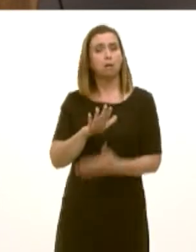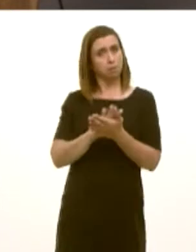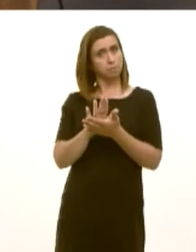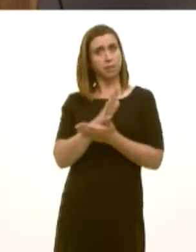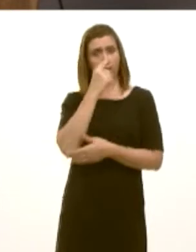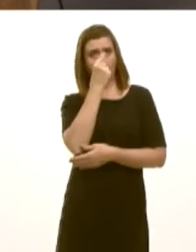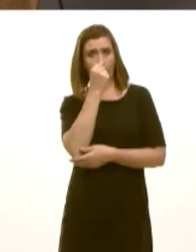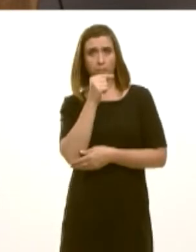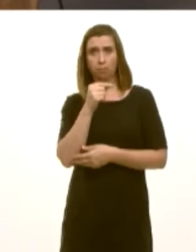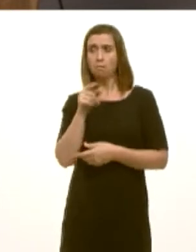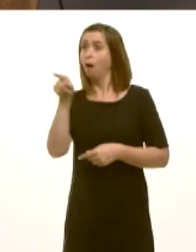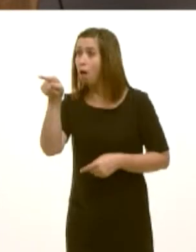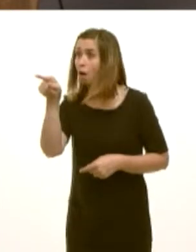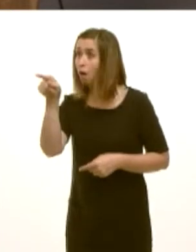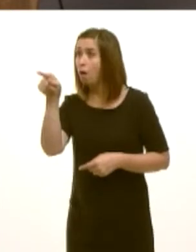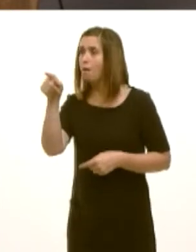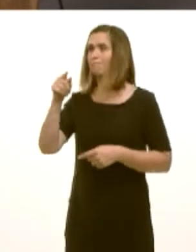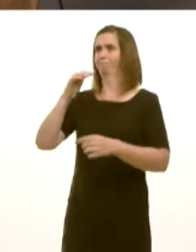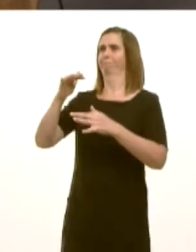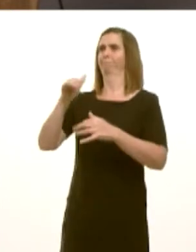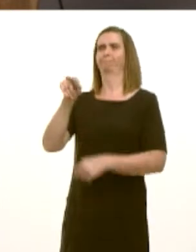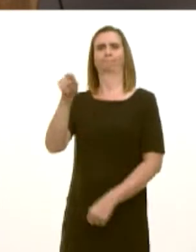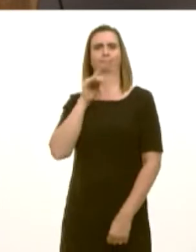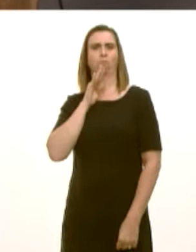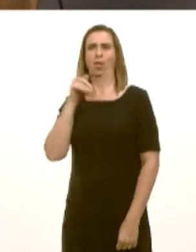to use the Welsh language, and one way of doing that is to ensure that they know who else can speak Welsh.